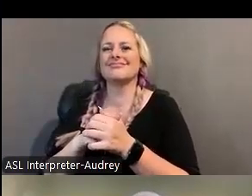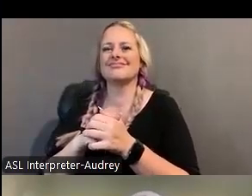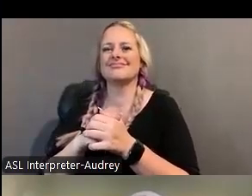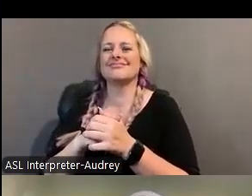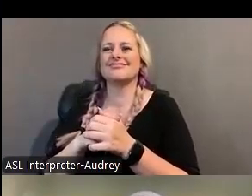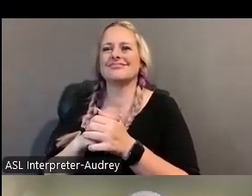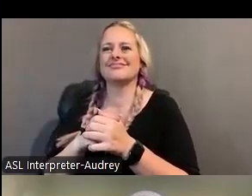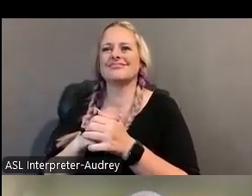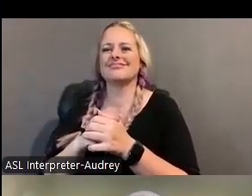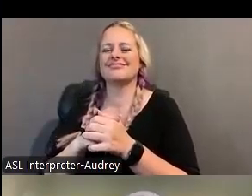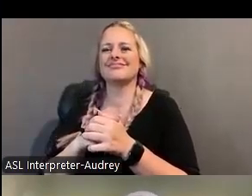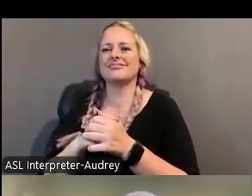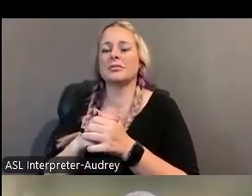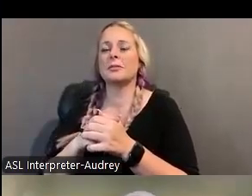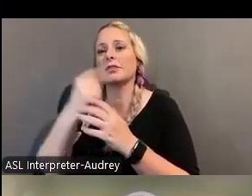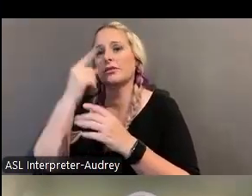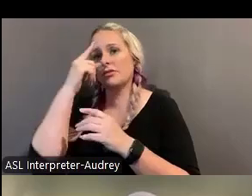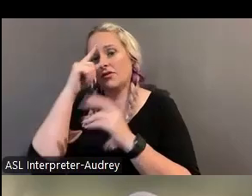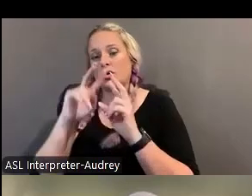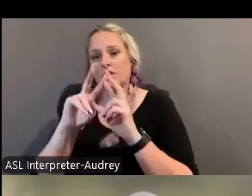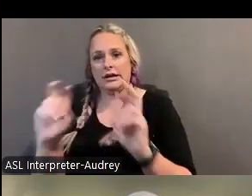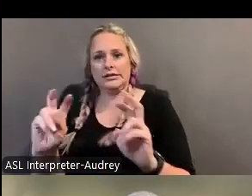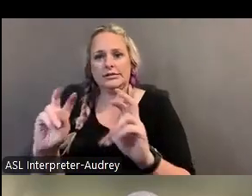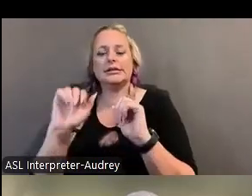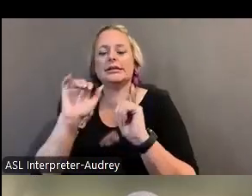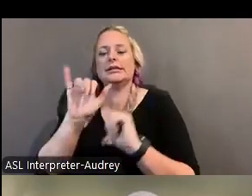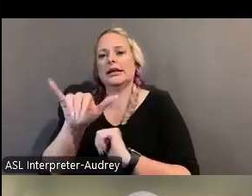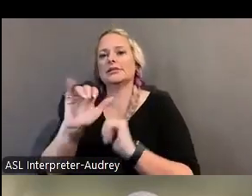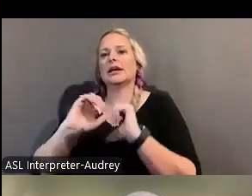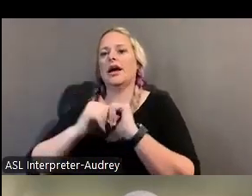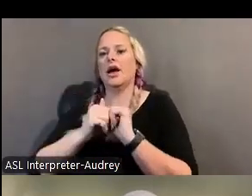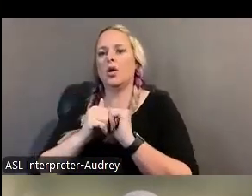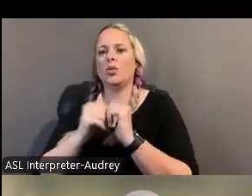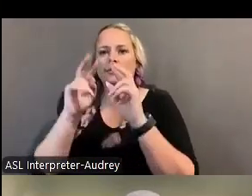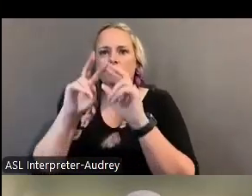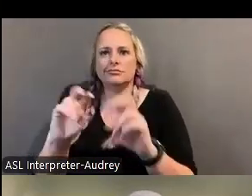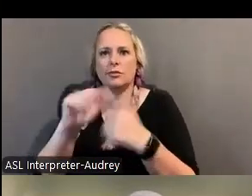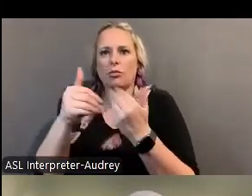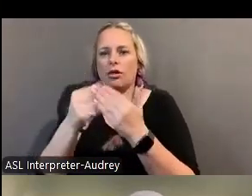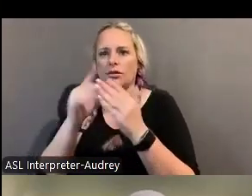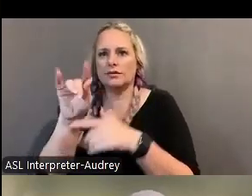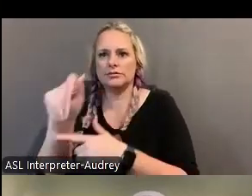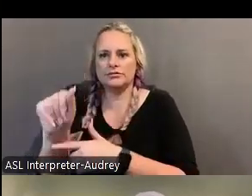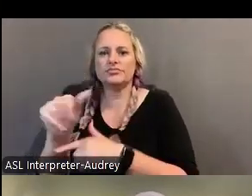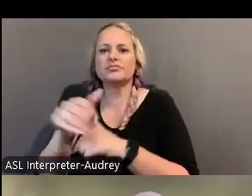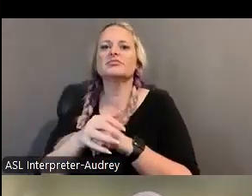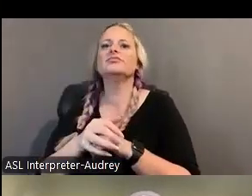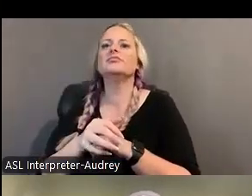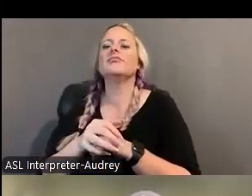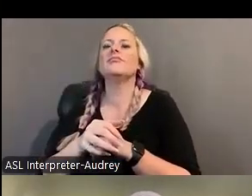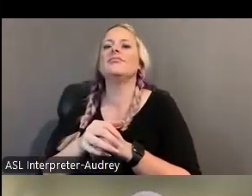And in terms of the analysis, so this is how we examine the data. Next slide. We decided to use